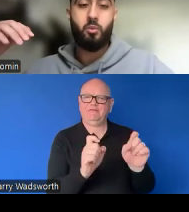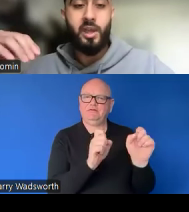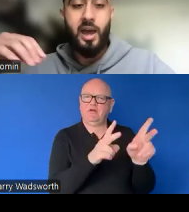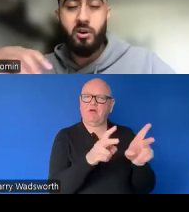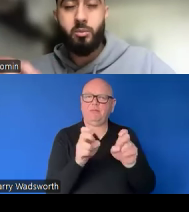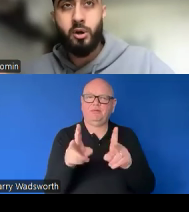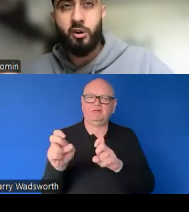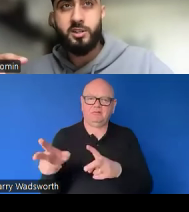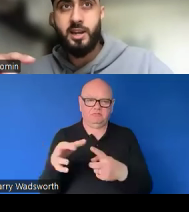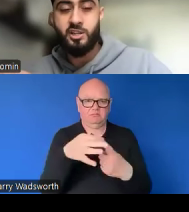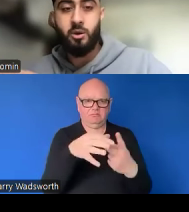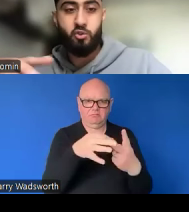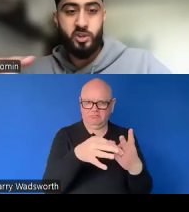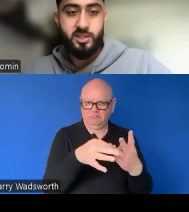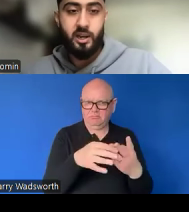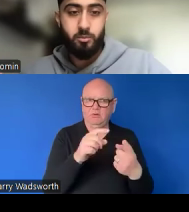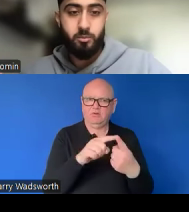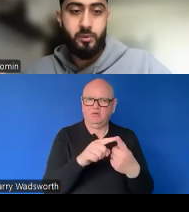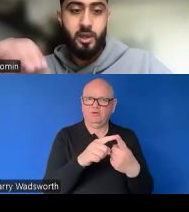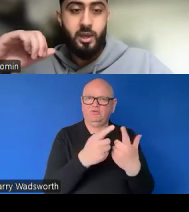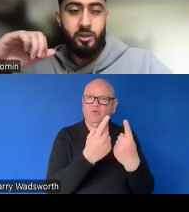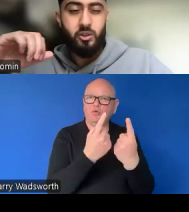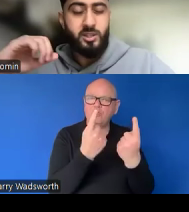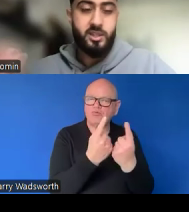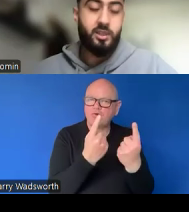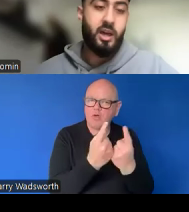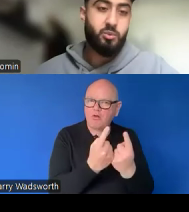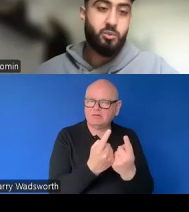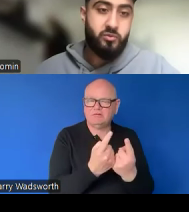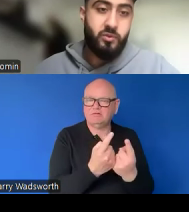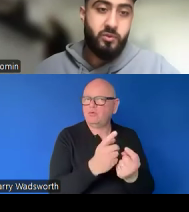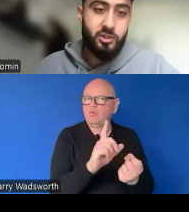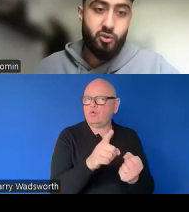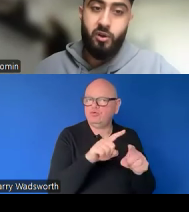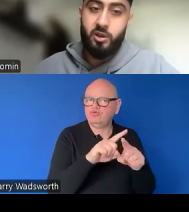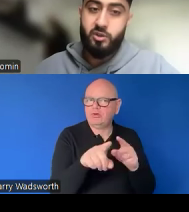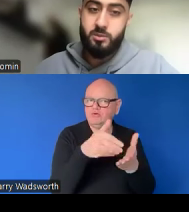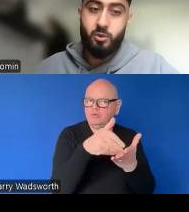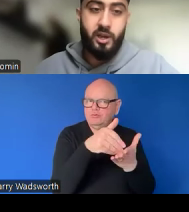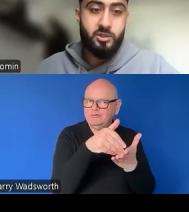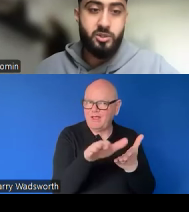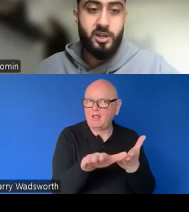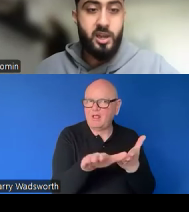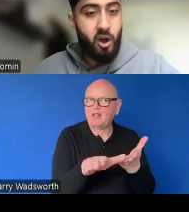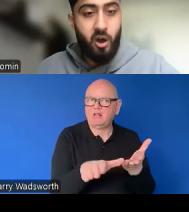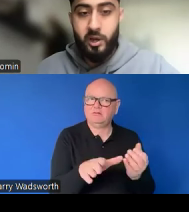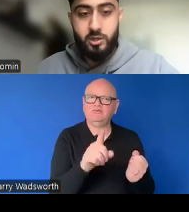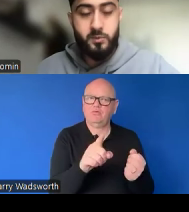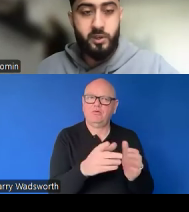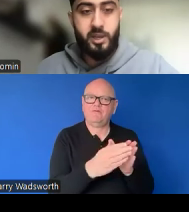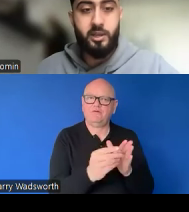We have our products/our unique selling point, and you can see that's what we've had so far. Explore dinosaurs today, art workshops for kids,